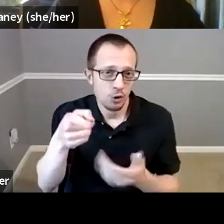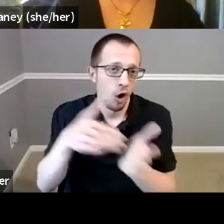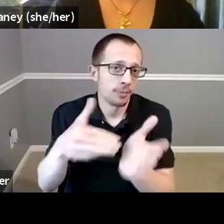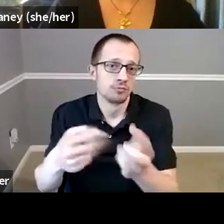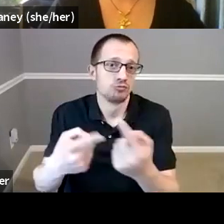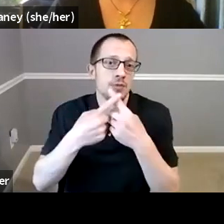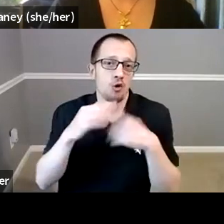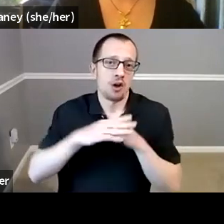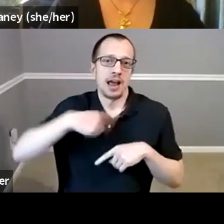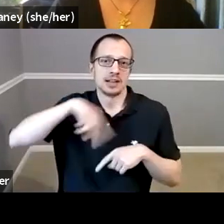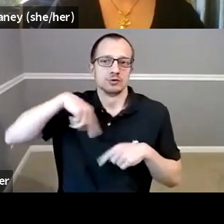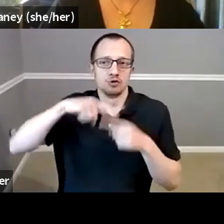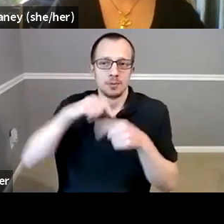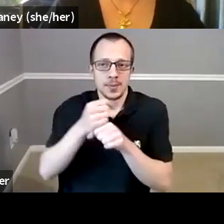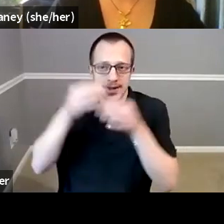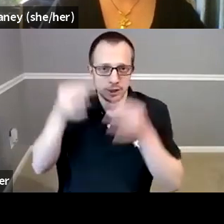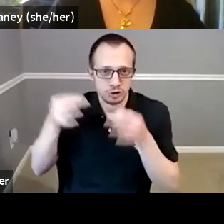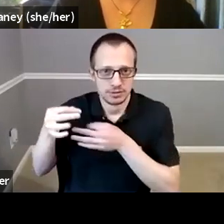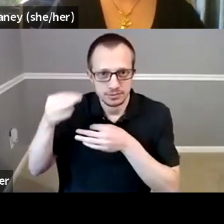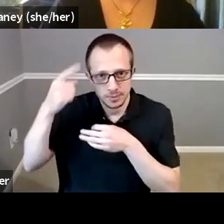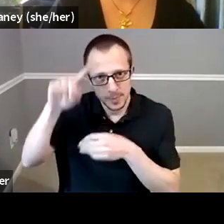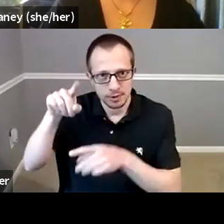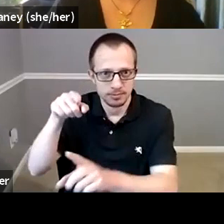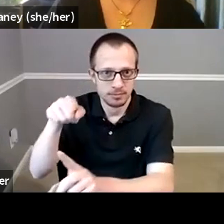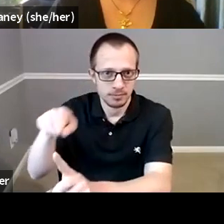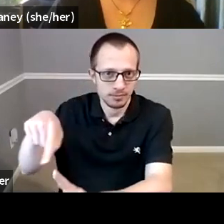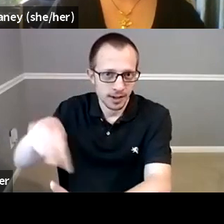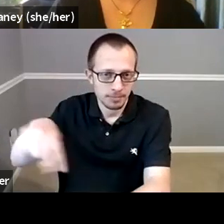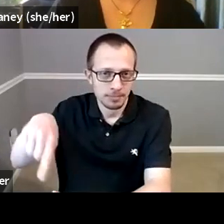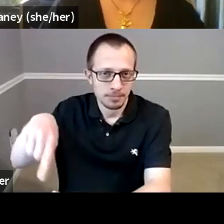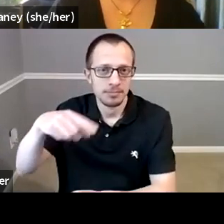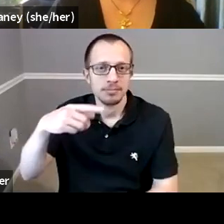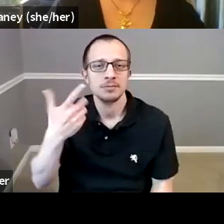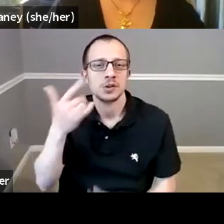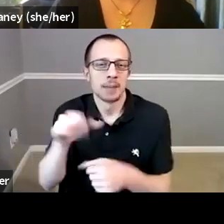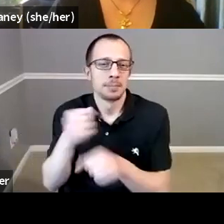they aren't aware of their mental health situation so that puts a lot of strain on